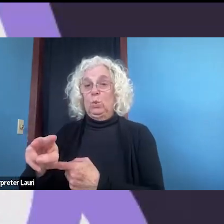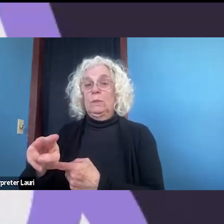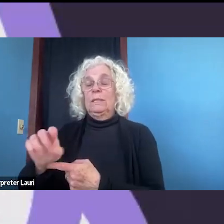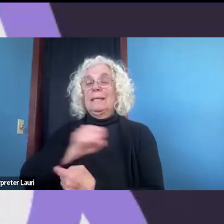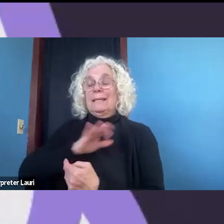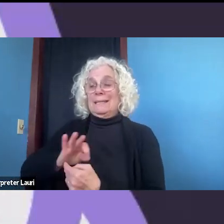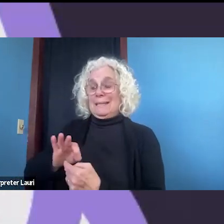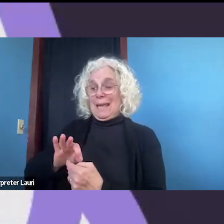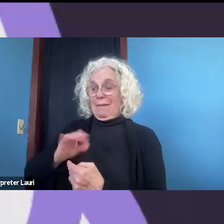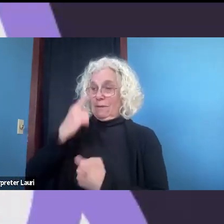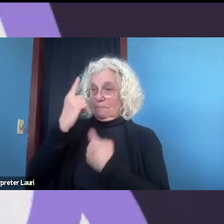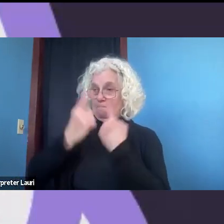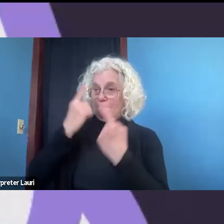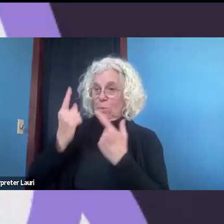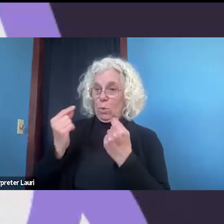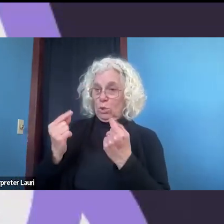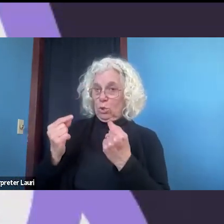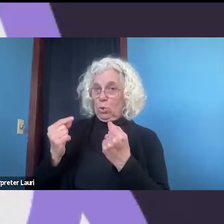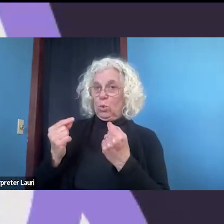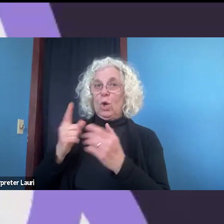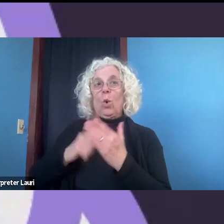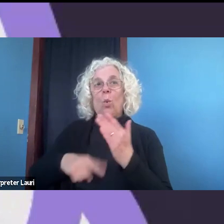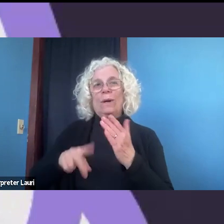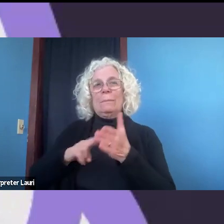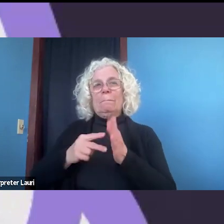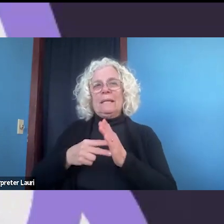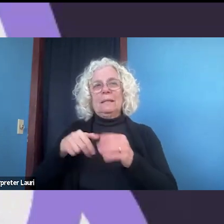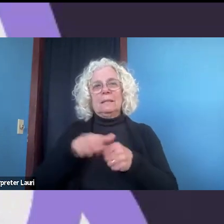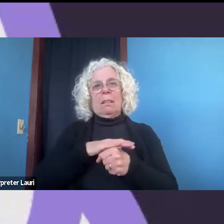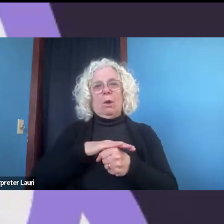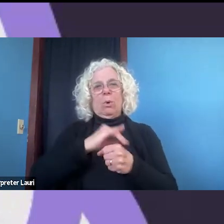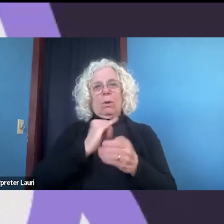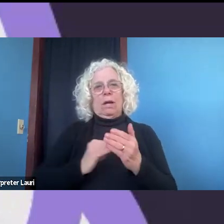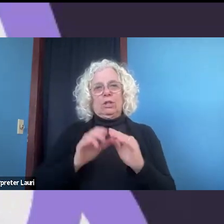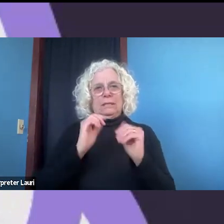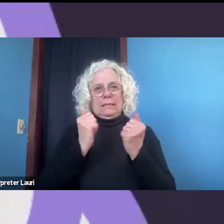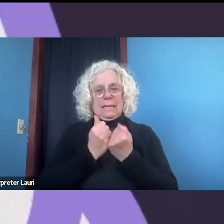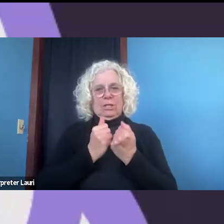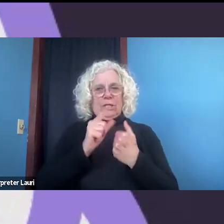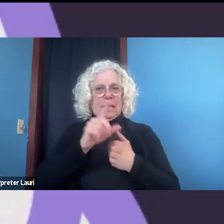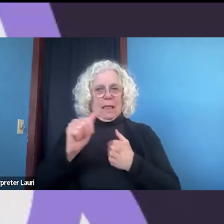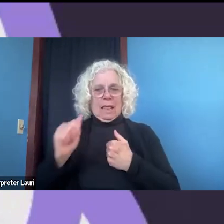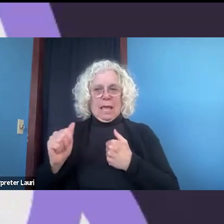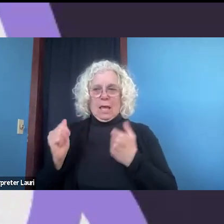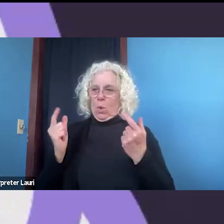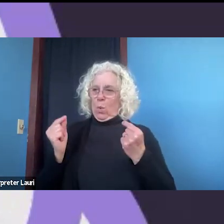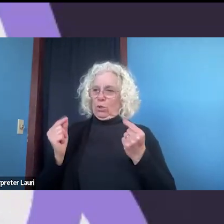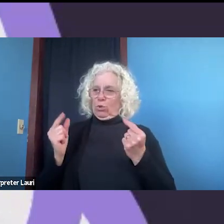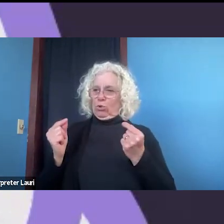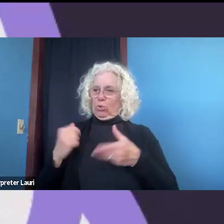of reaffirming our shared definition of a local art agency to allow us to make better decisions and generate valuable dialog